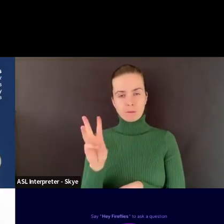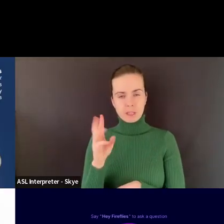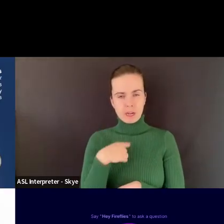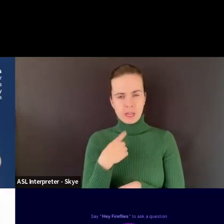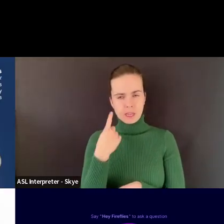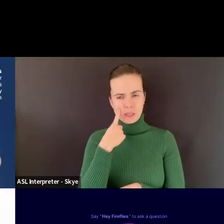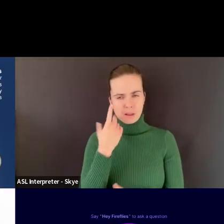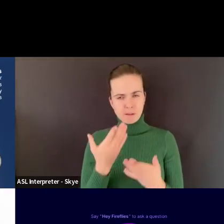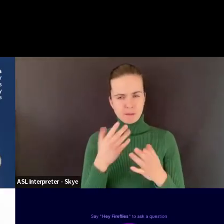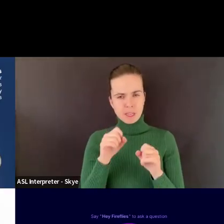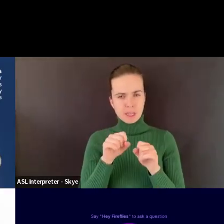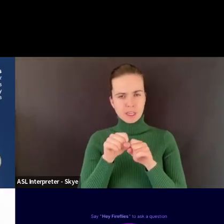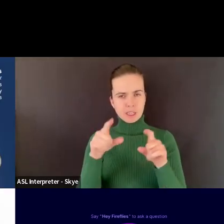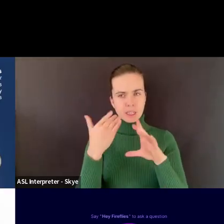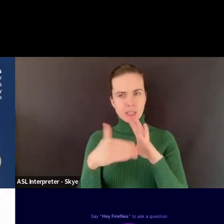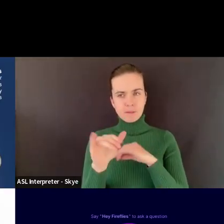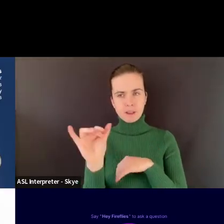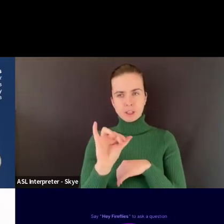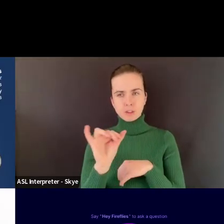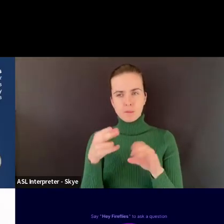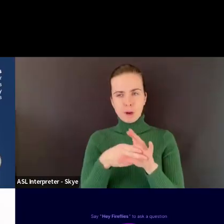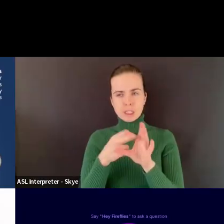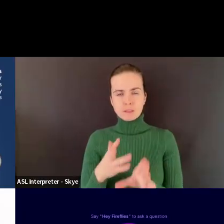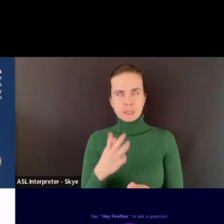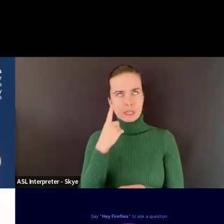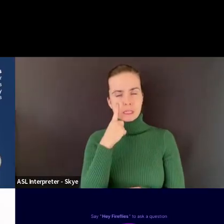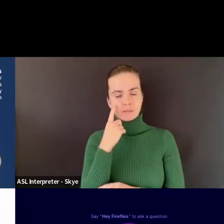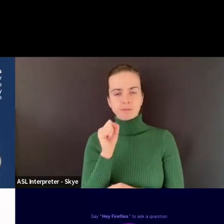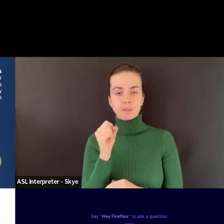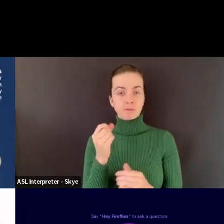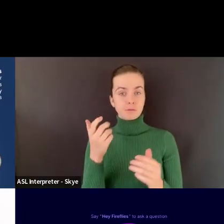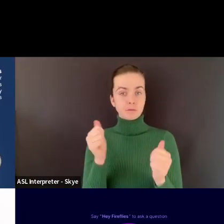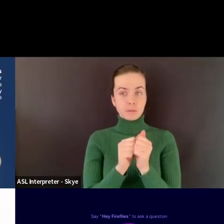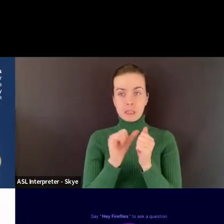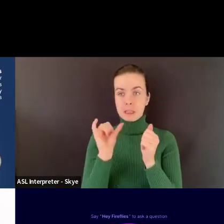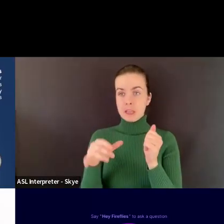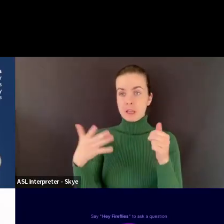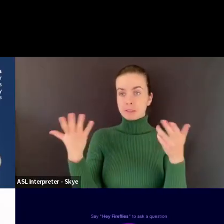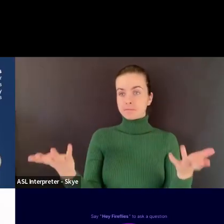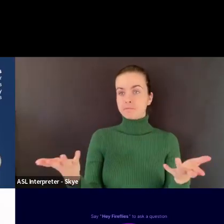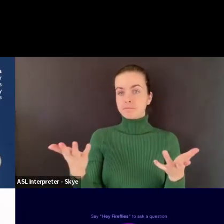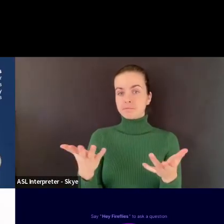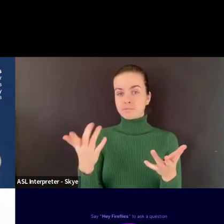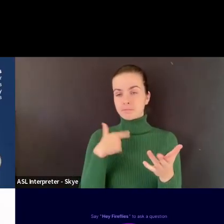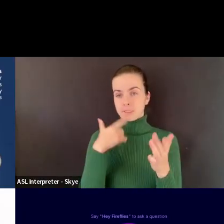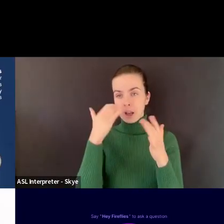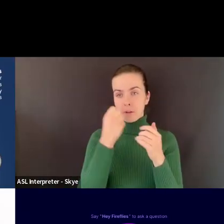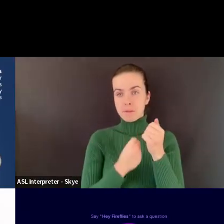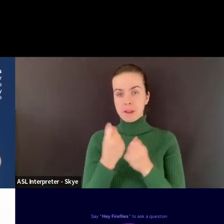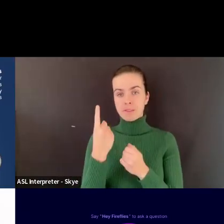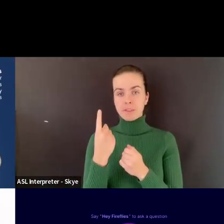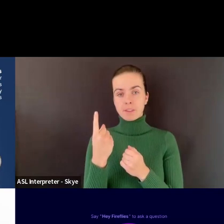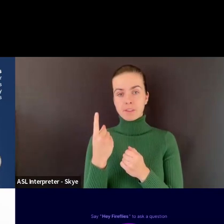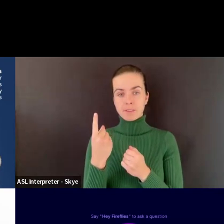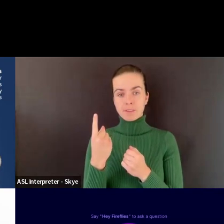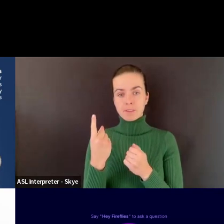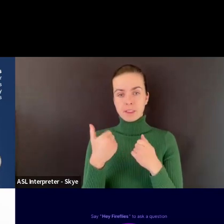we may be able to email it out to the participants as well. So, with that, I hope everyone has a good